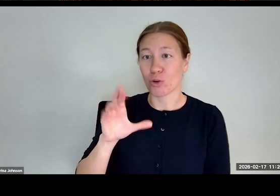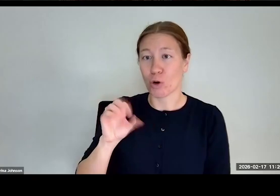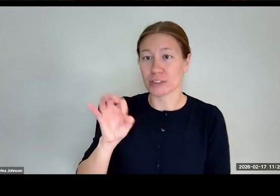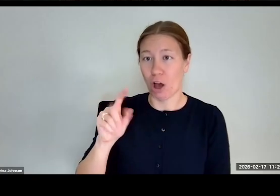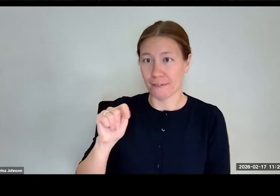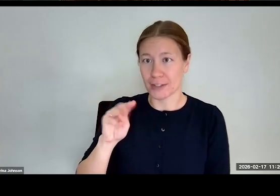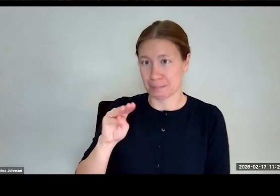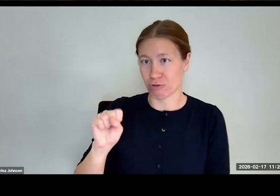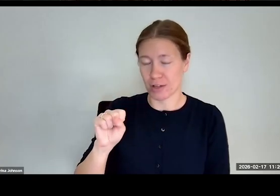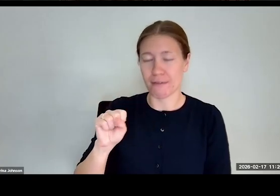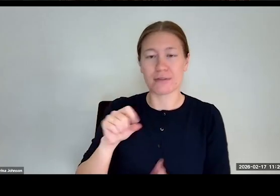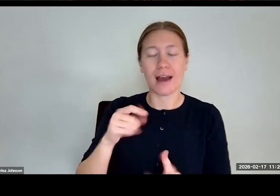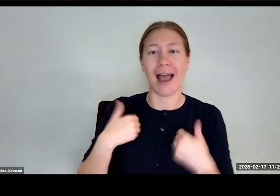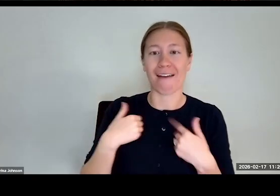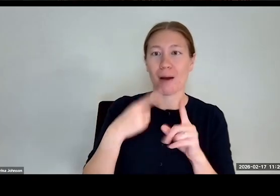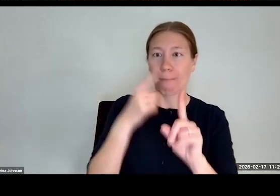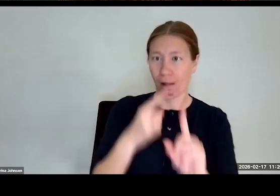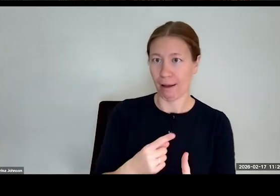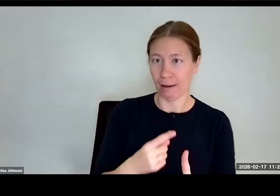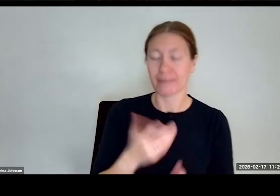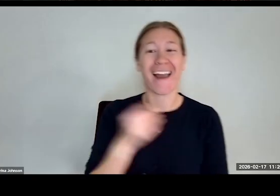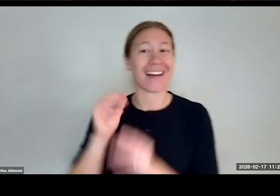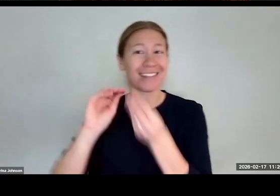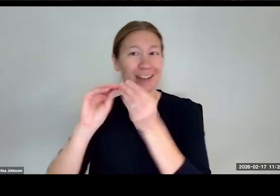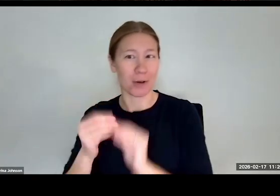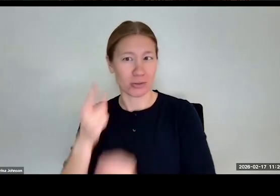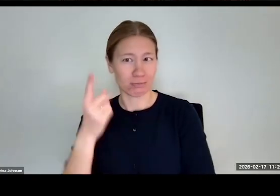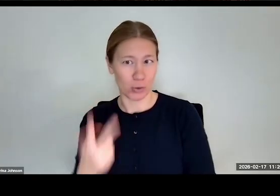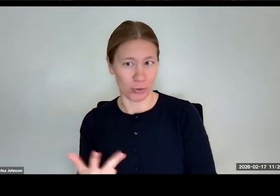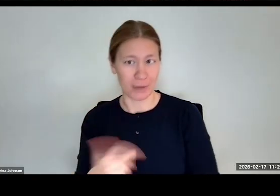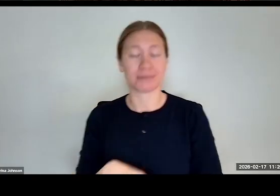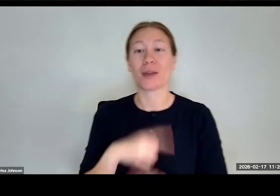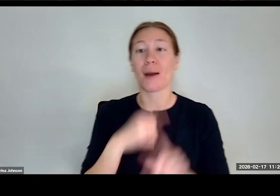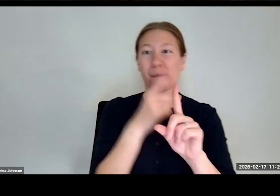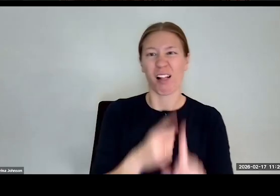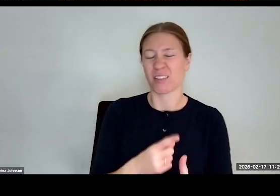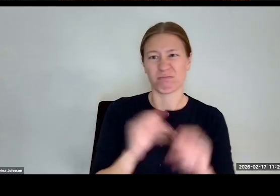option and a number list option. Bulleted lists are used for unordered list items